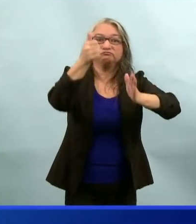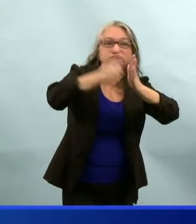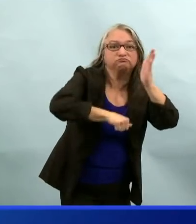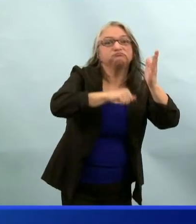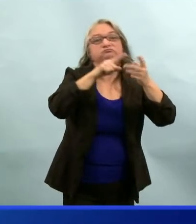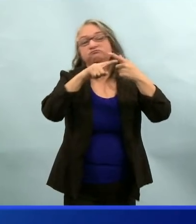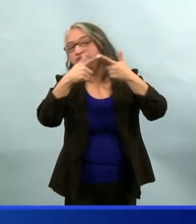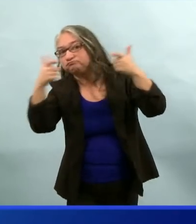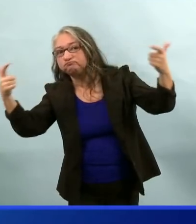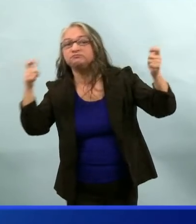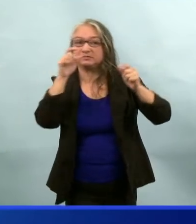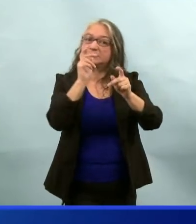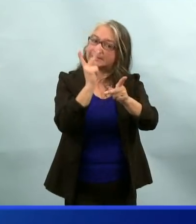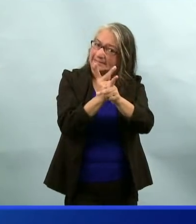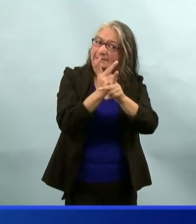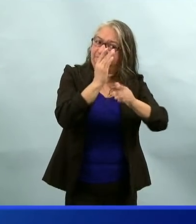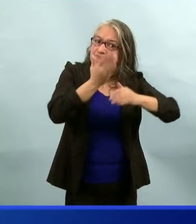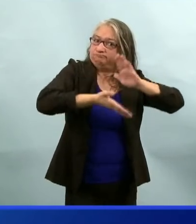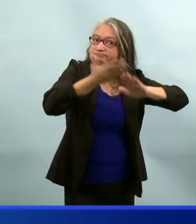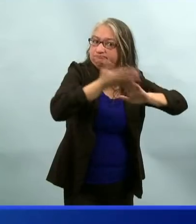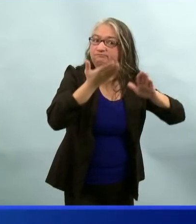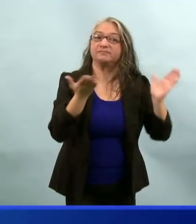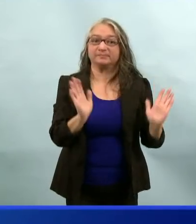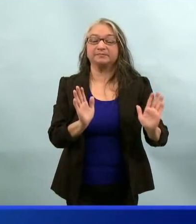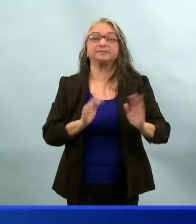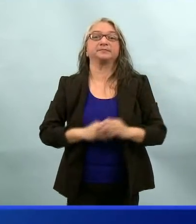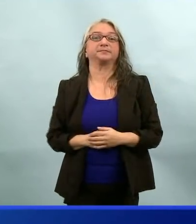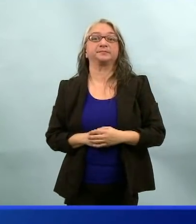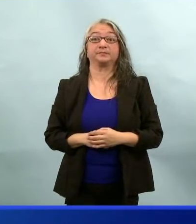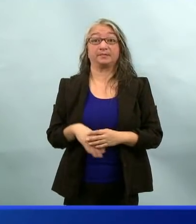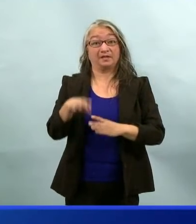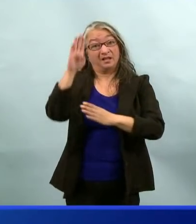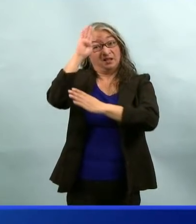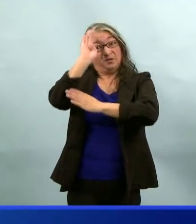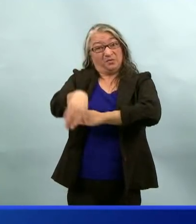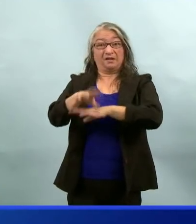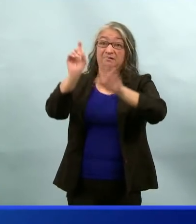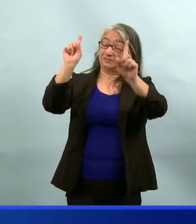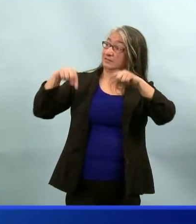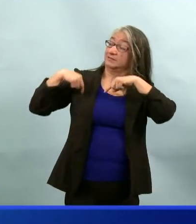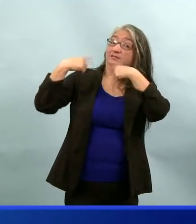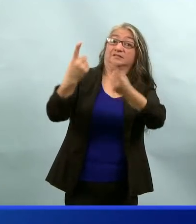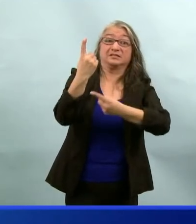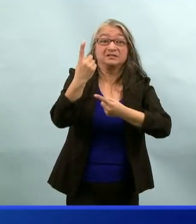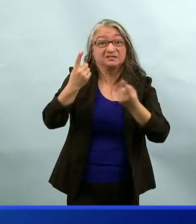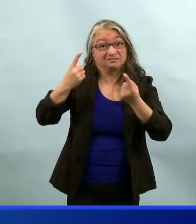we recognized the toll that two years of reductions in services postponements and